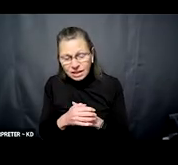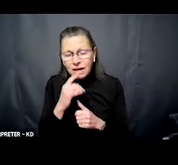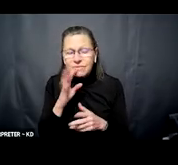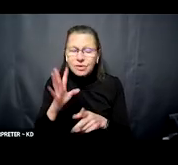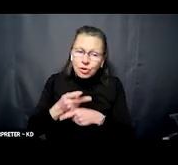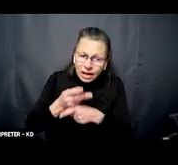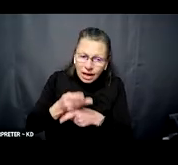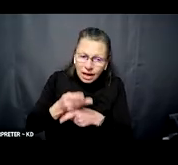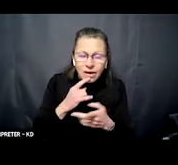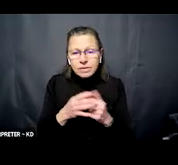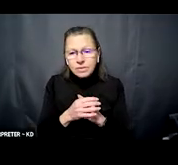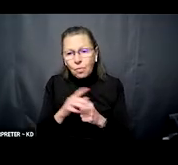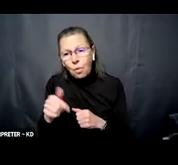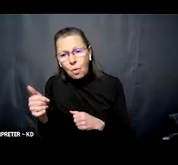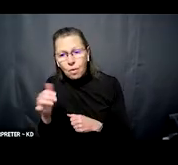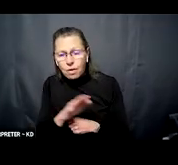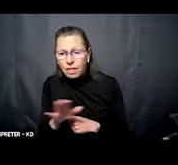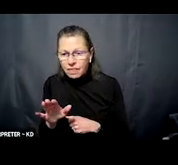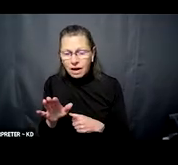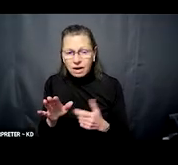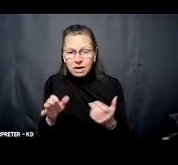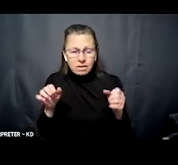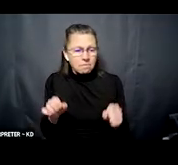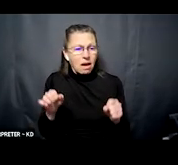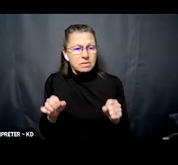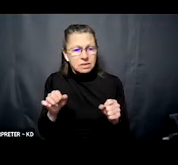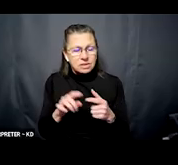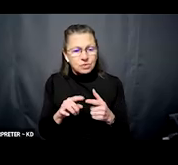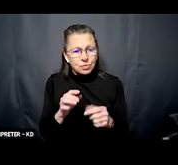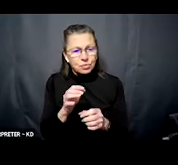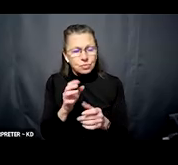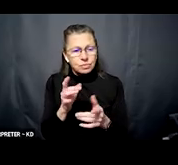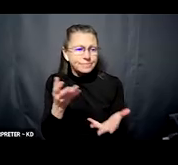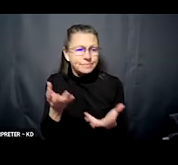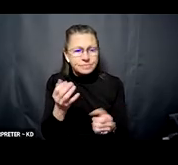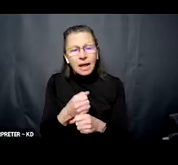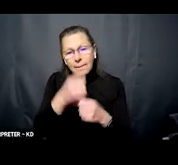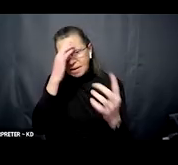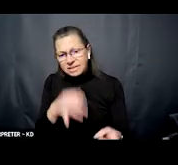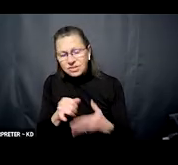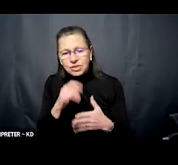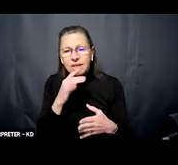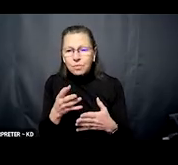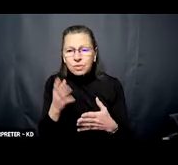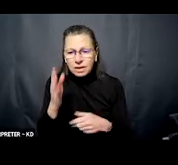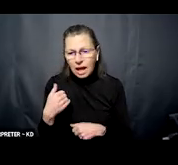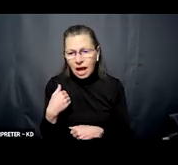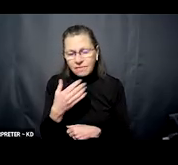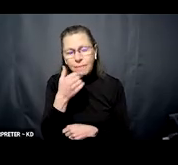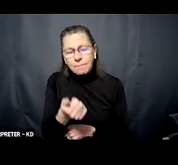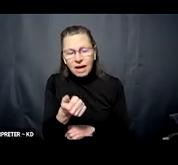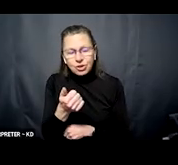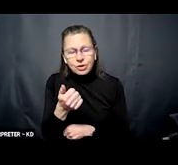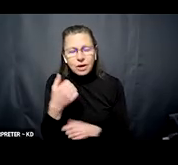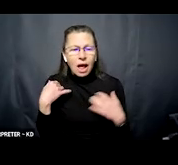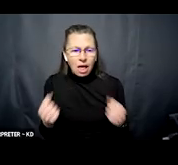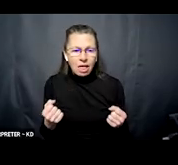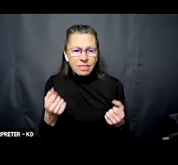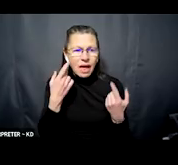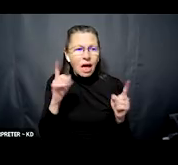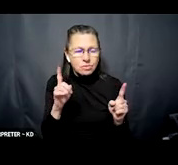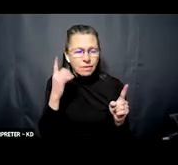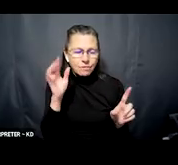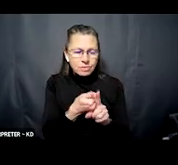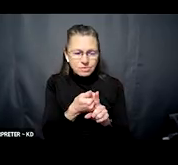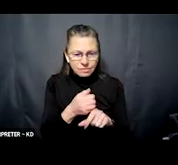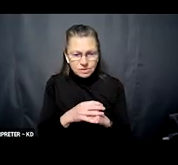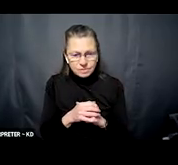capacity to make decisions that are going to have better health outcomes for themselves? And so we